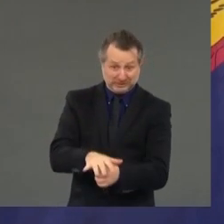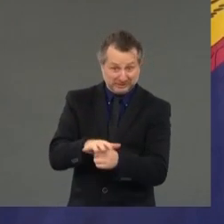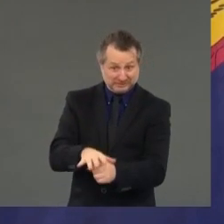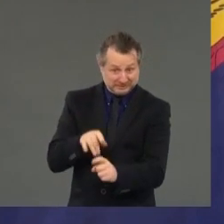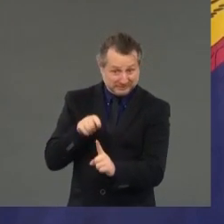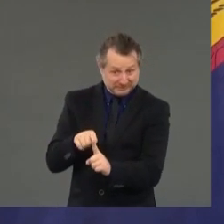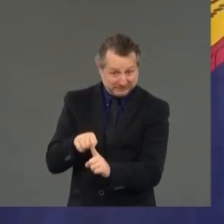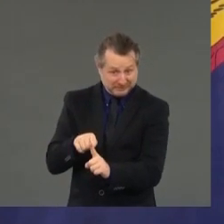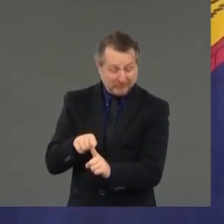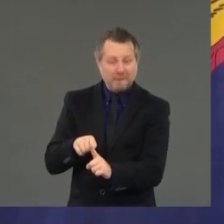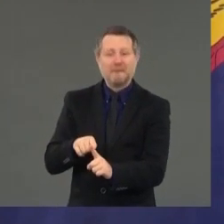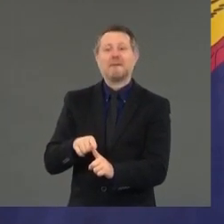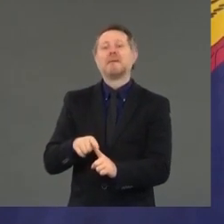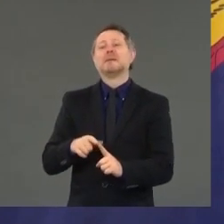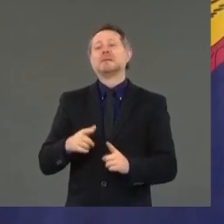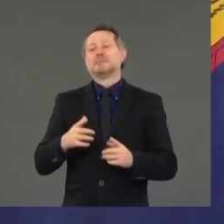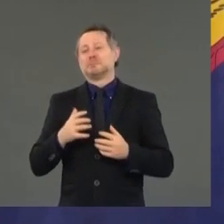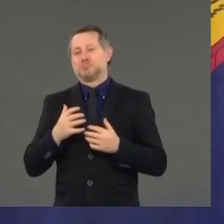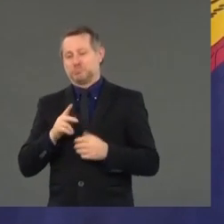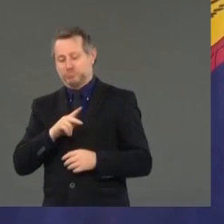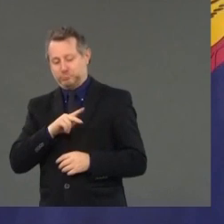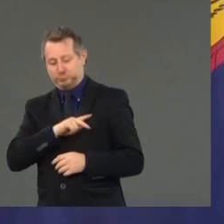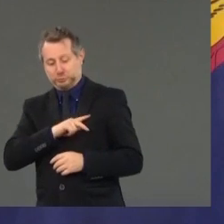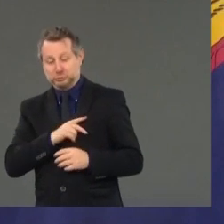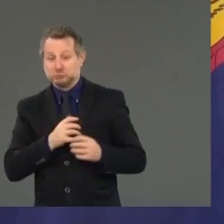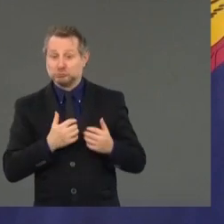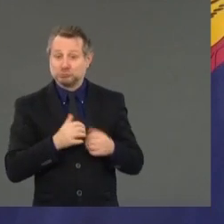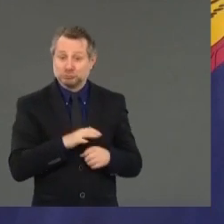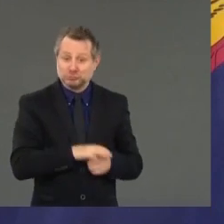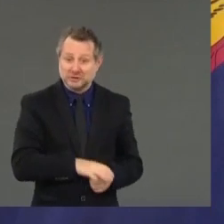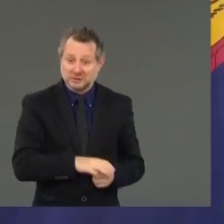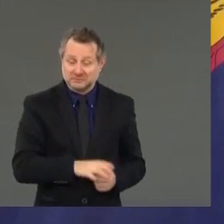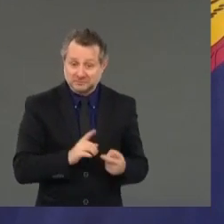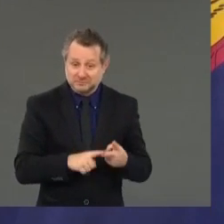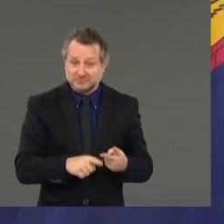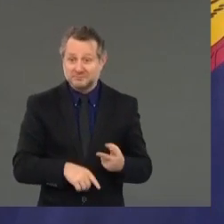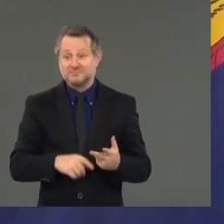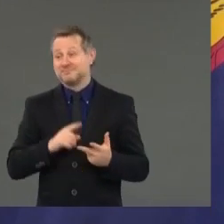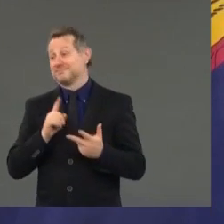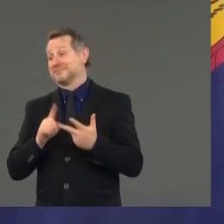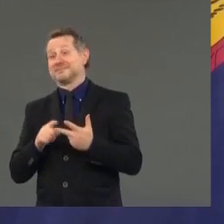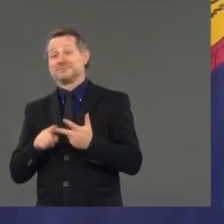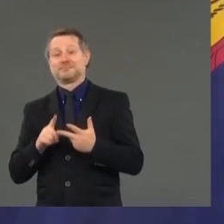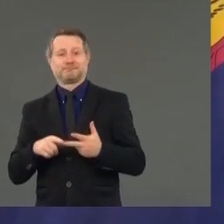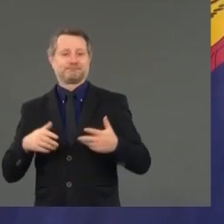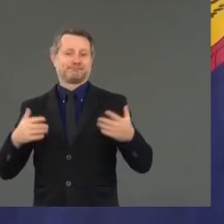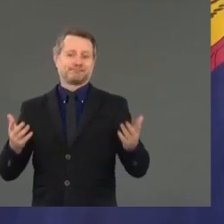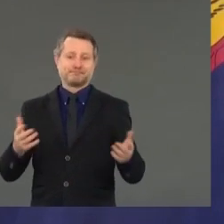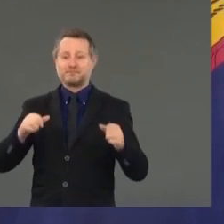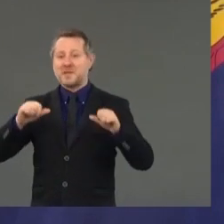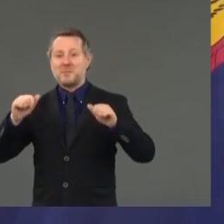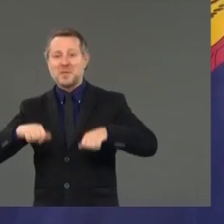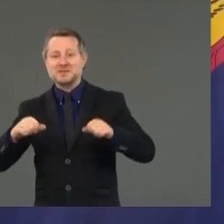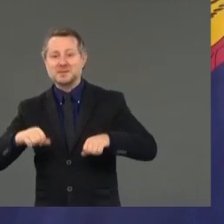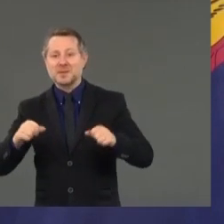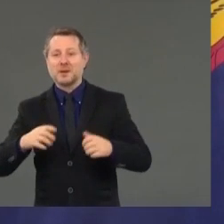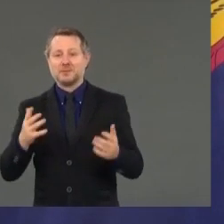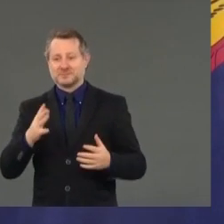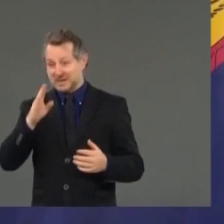RIGHT? YOU HAVE FINANCIAL STRESS, YOU